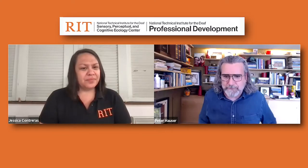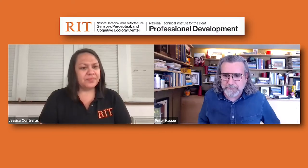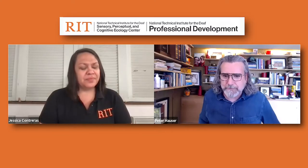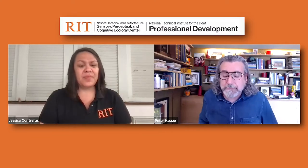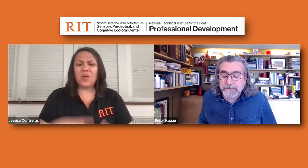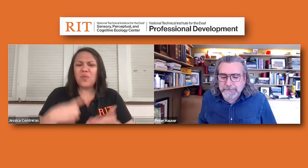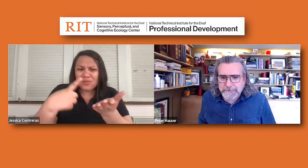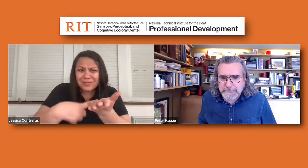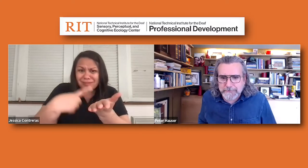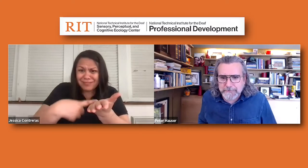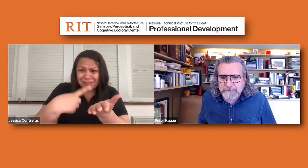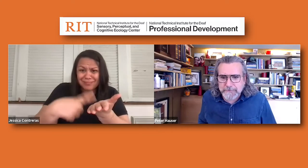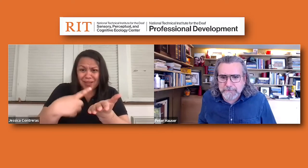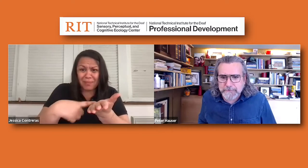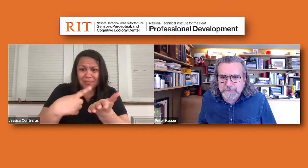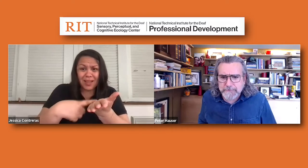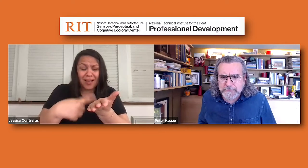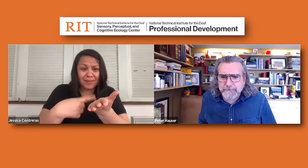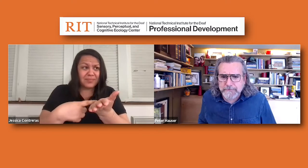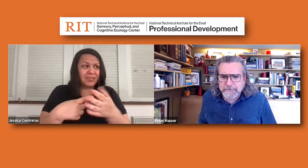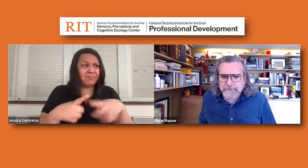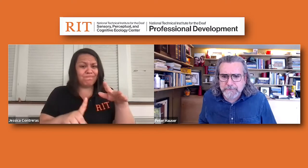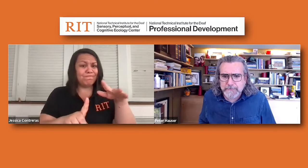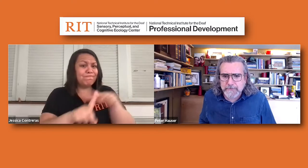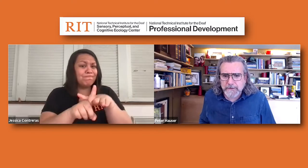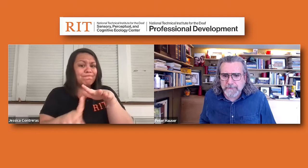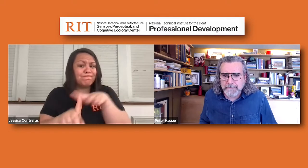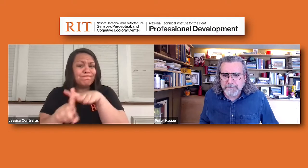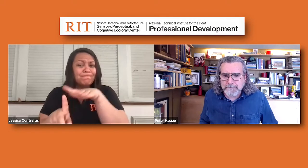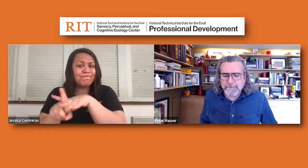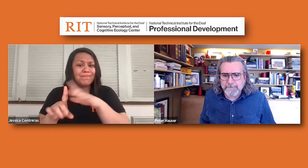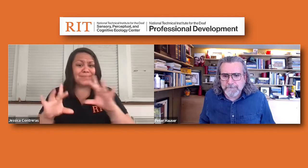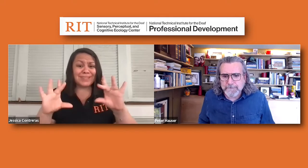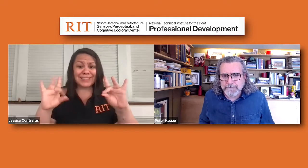So, I've certainly noticed that and we've opened their eyes.